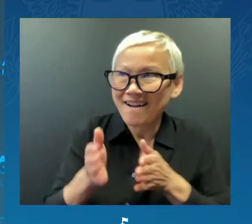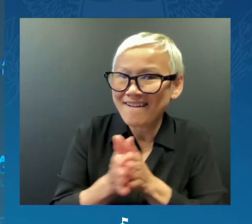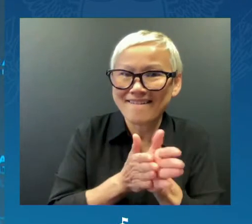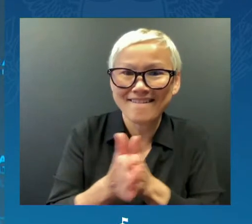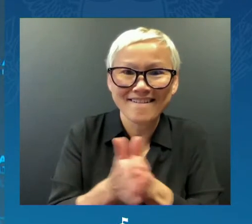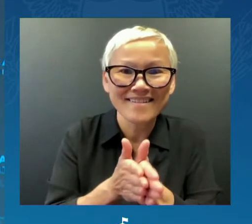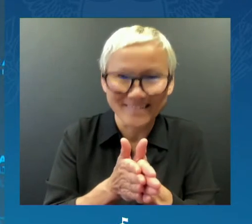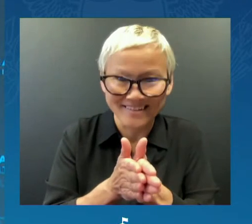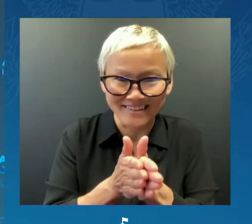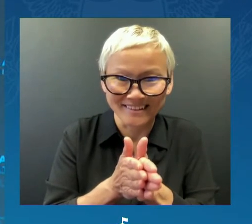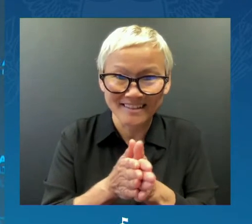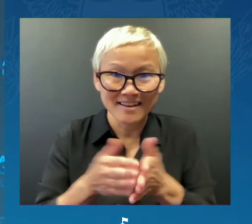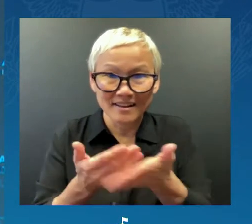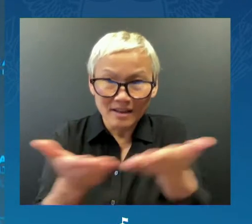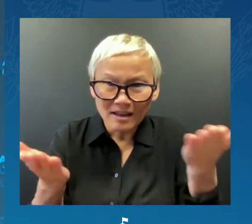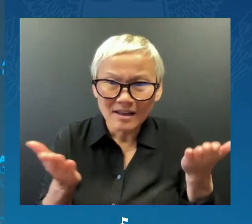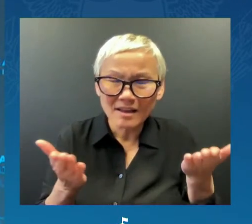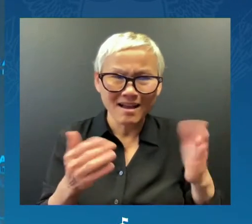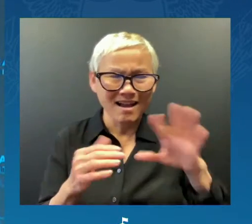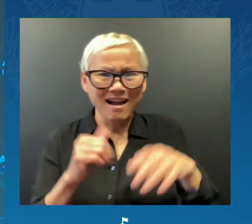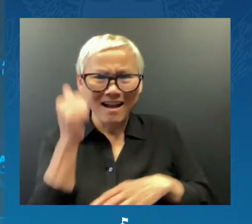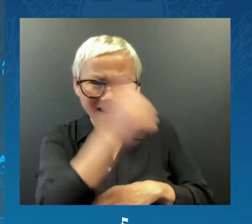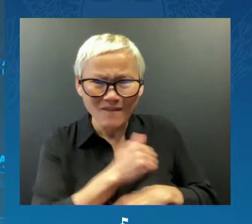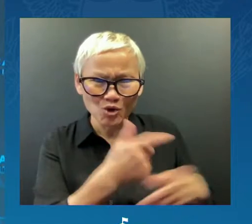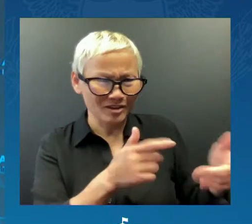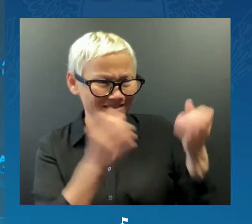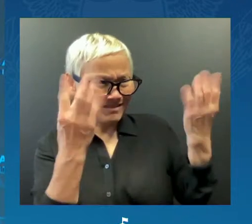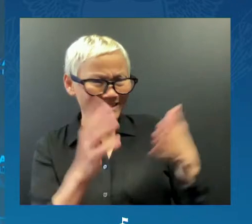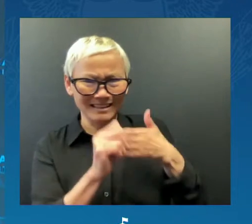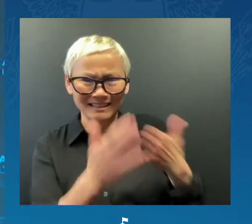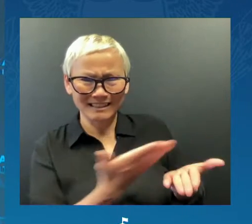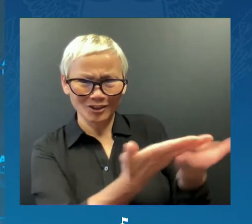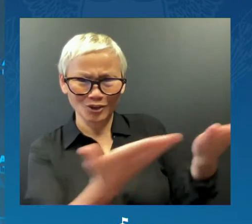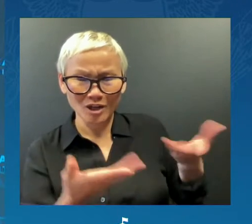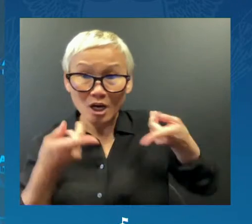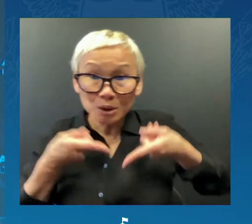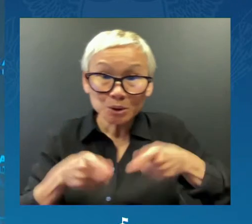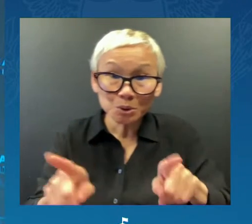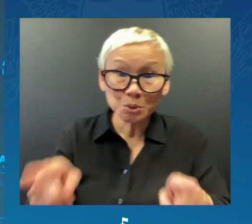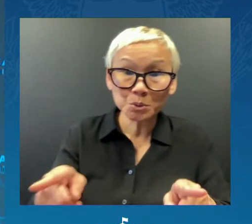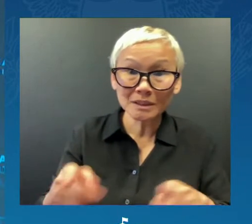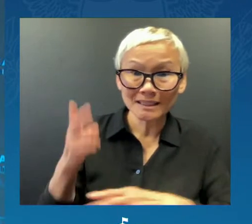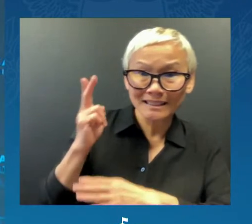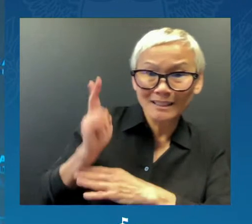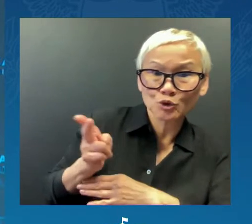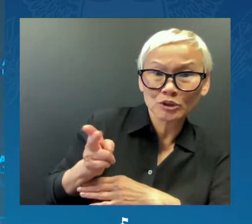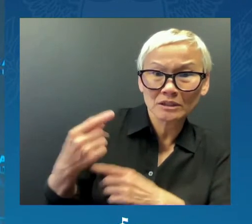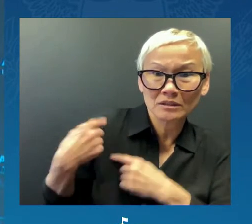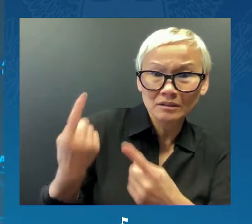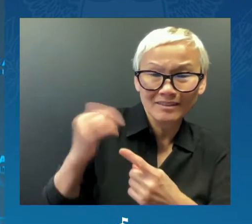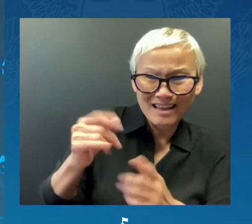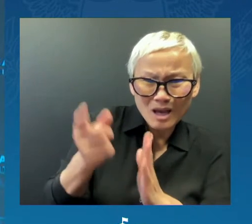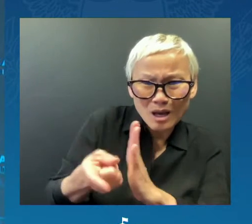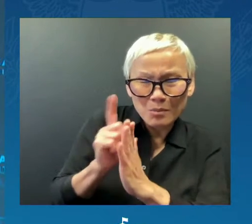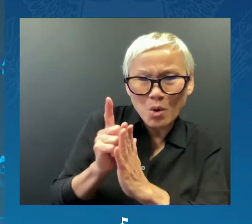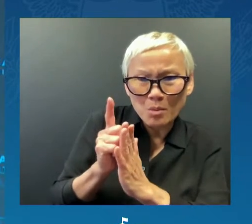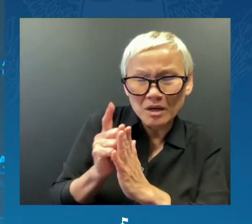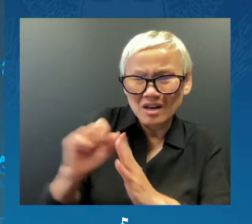Throughout history, in moments of uncertainty and change, the world has often turned to young people